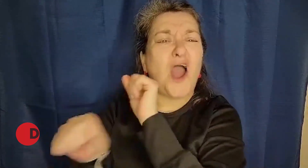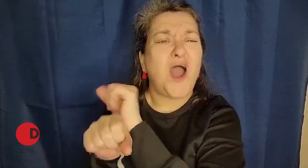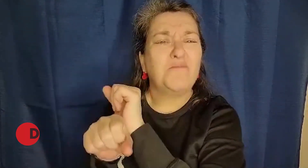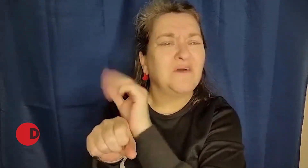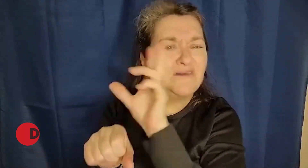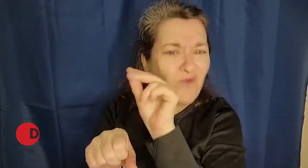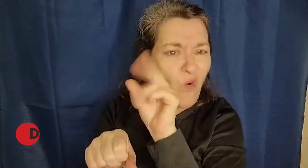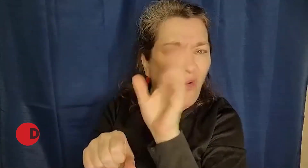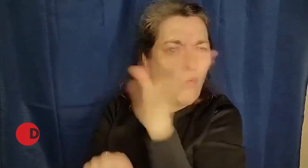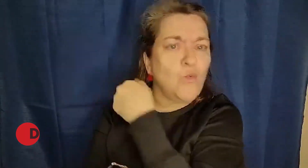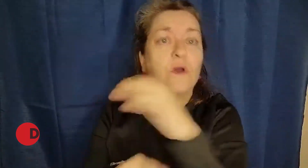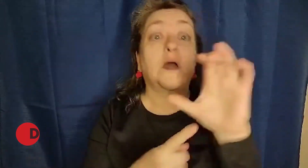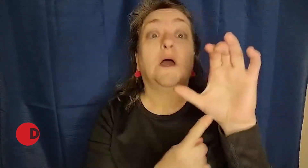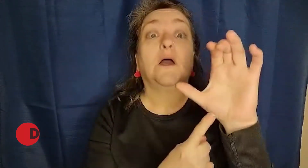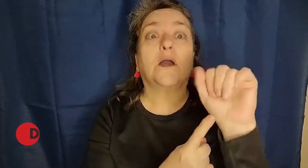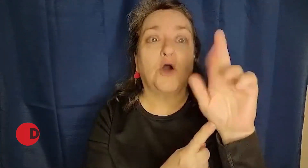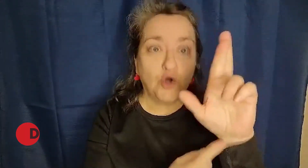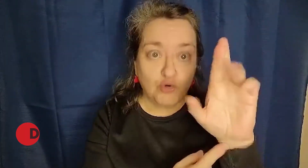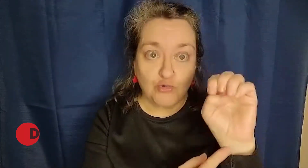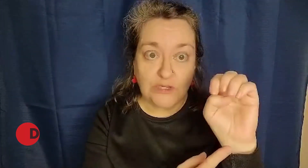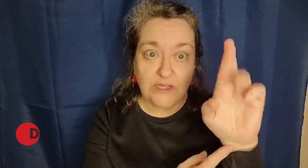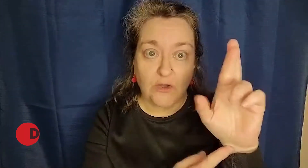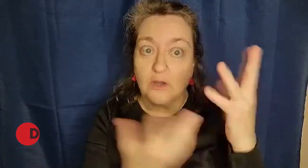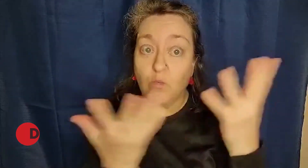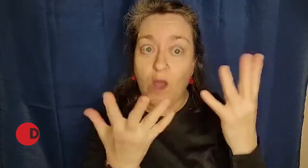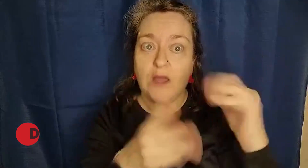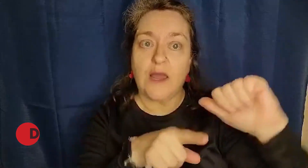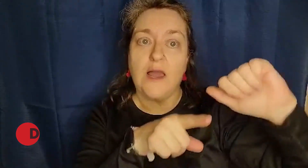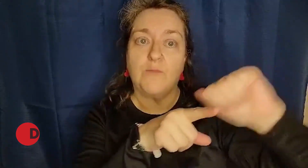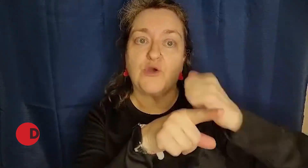No, not a job. A career.